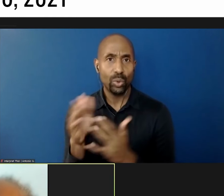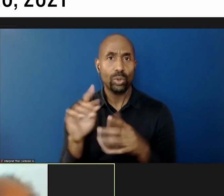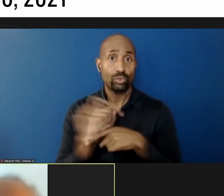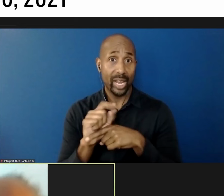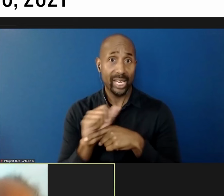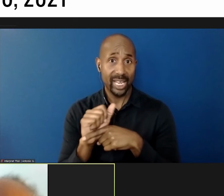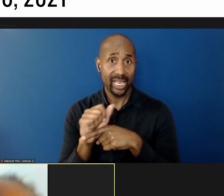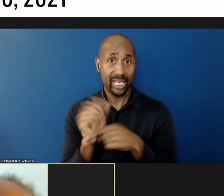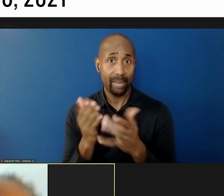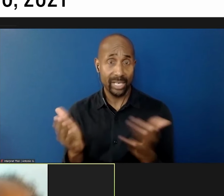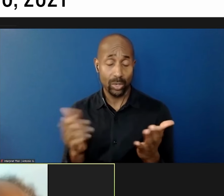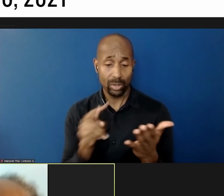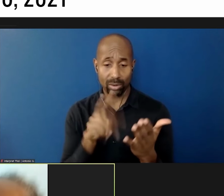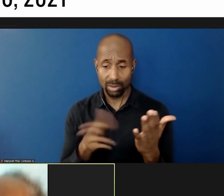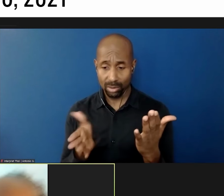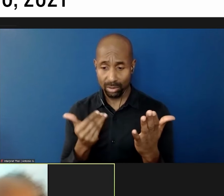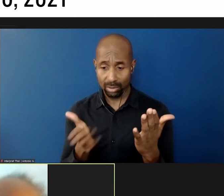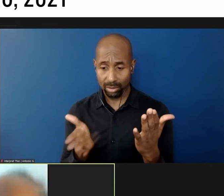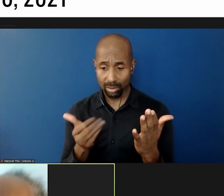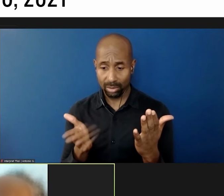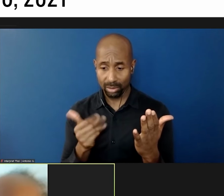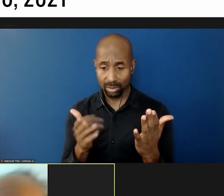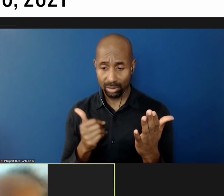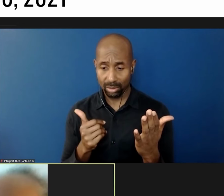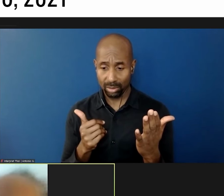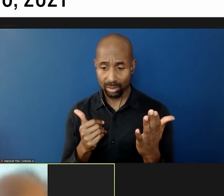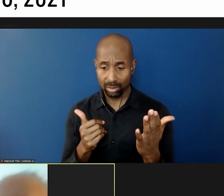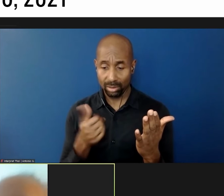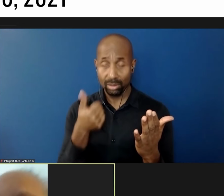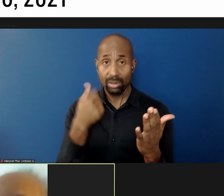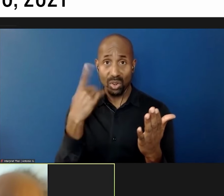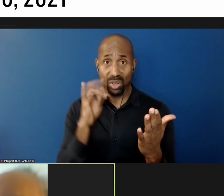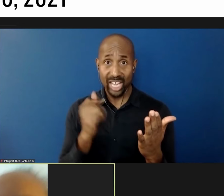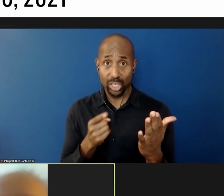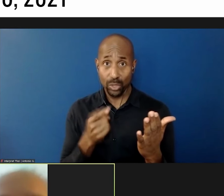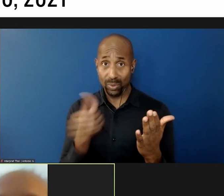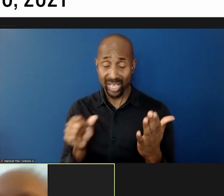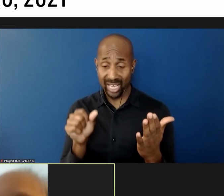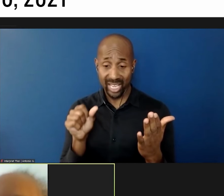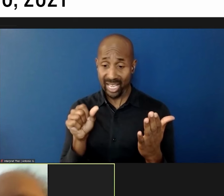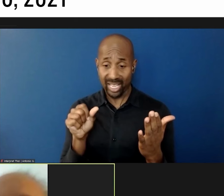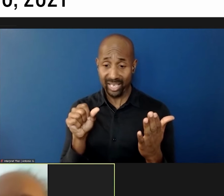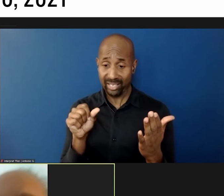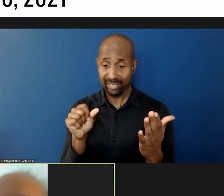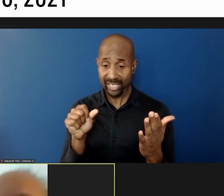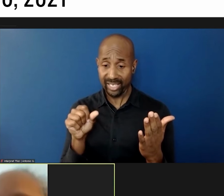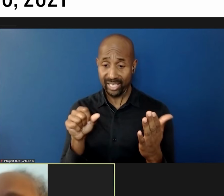that represent you, that makes you feel like you're forgotten. So in all of my CRT training,